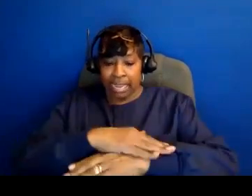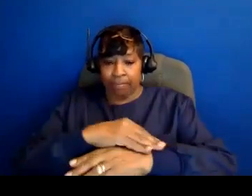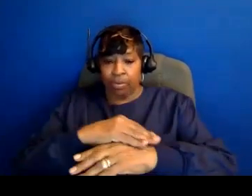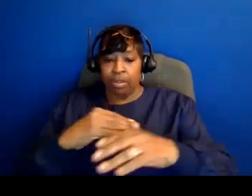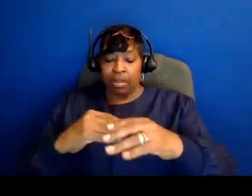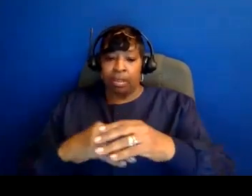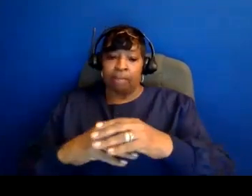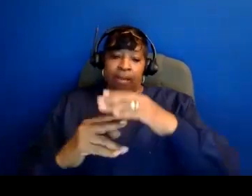lauravanpuymbrouck: And this is